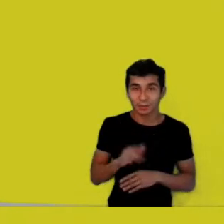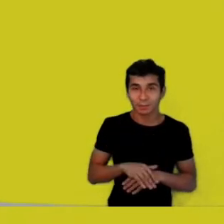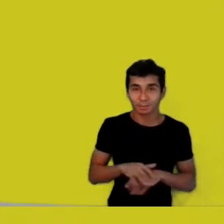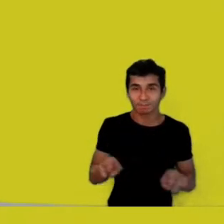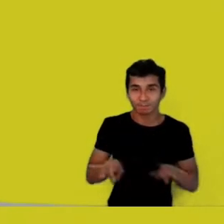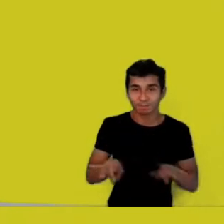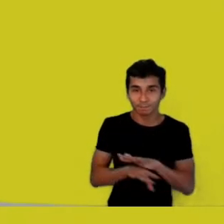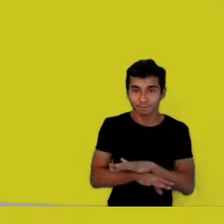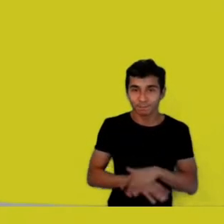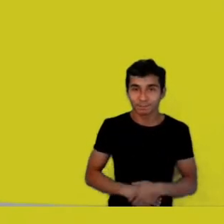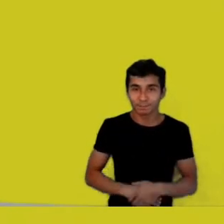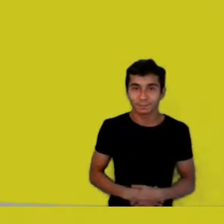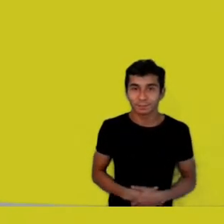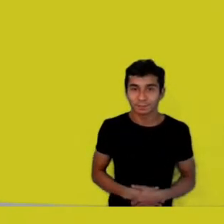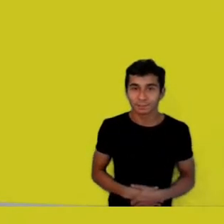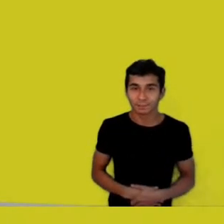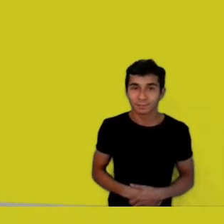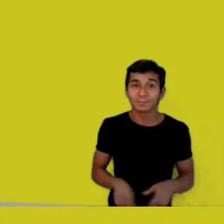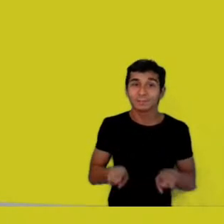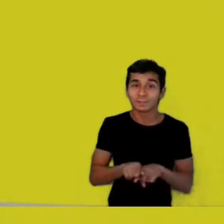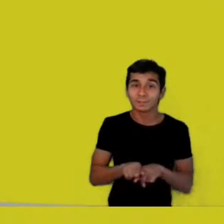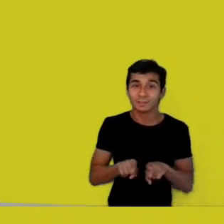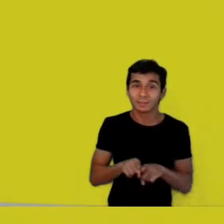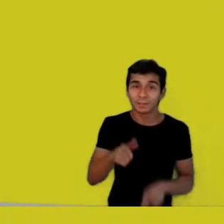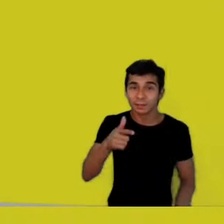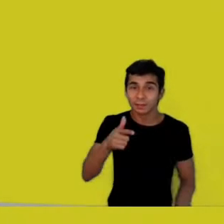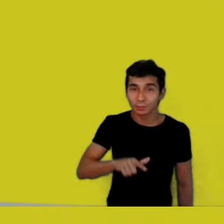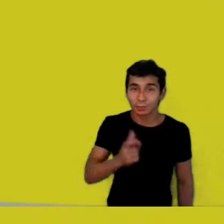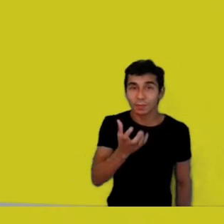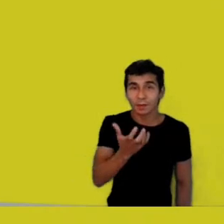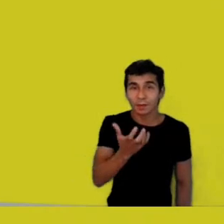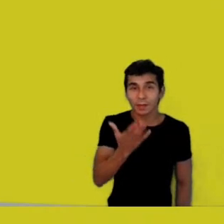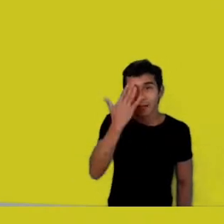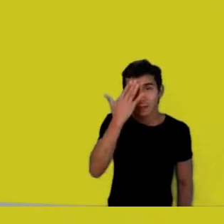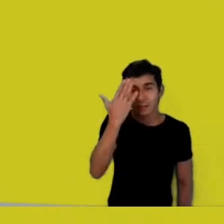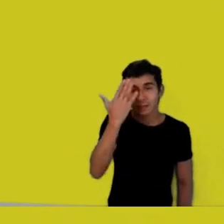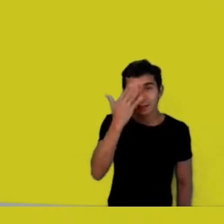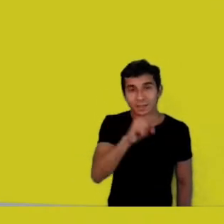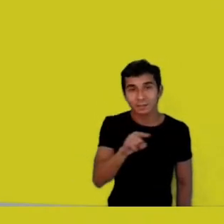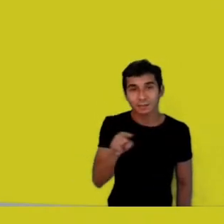I’d also like to thank again the presence of everyone in attendance,